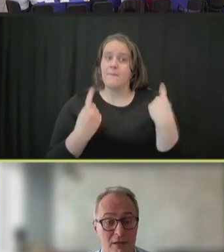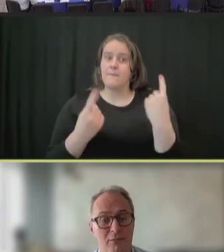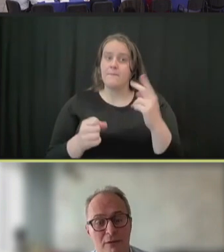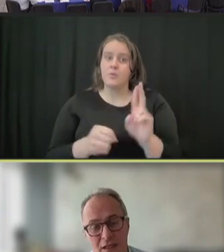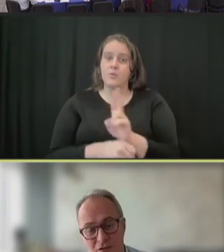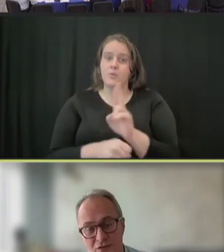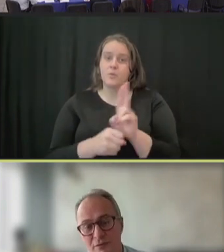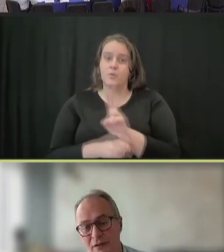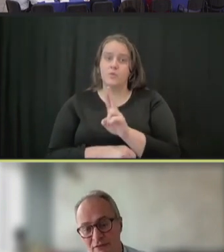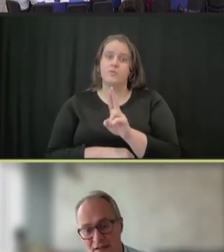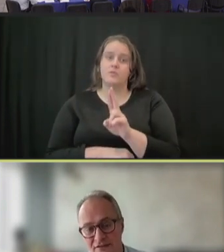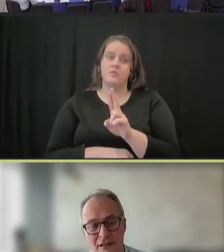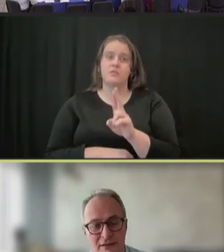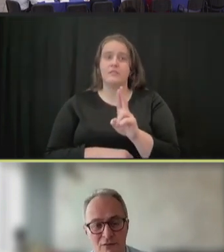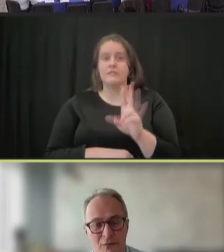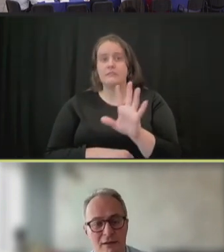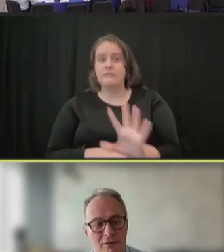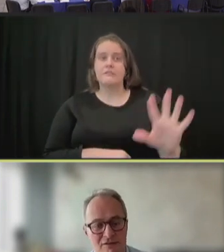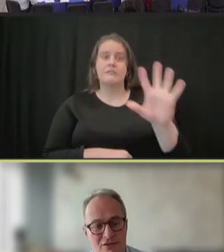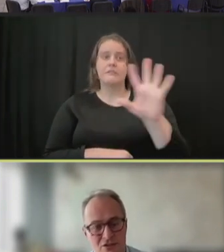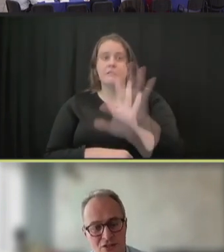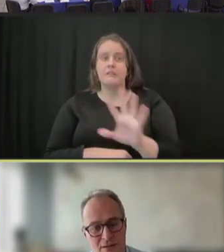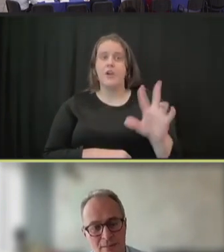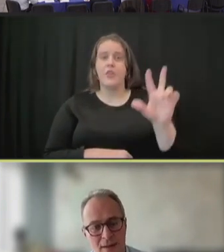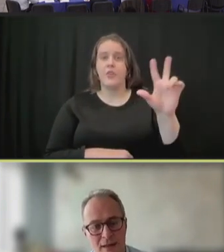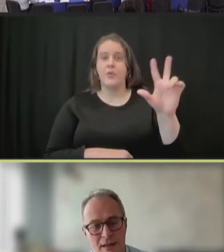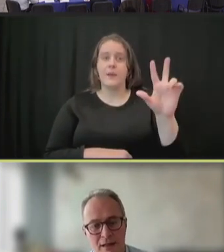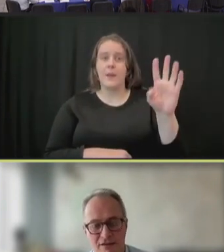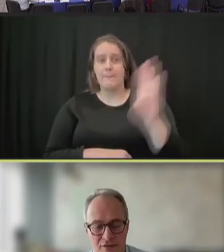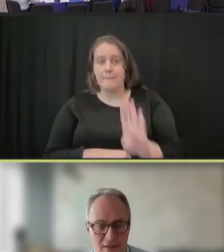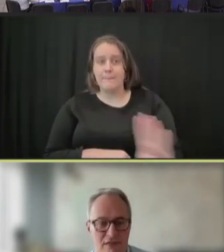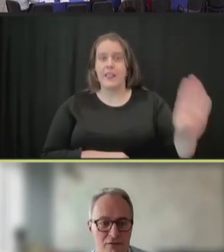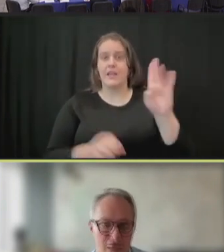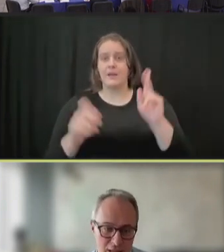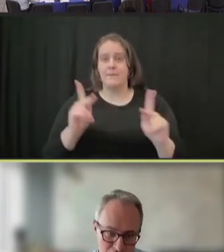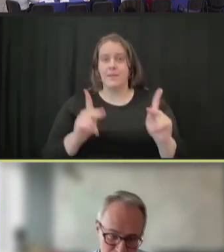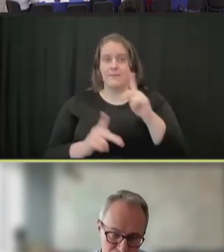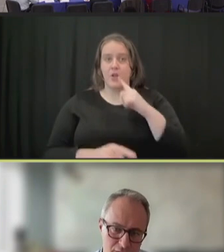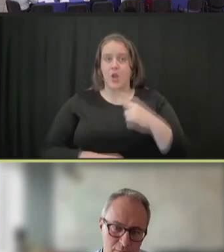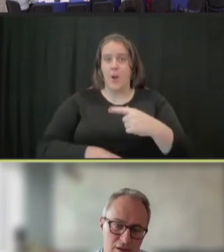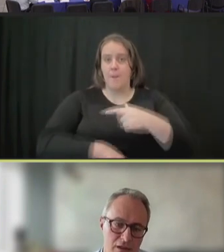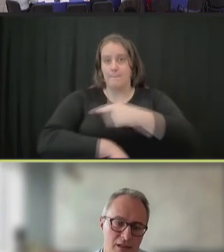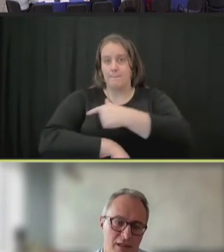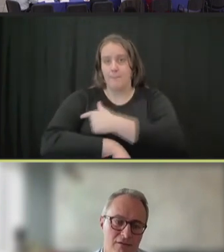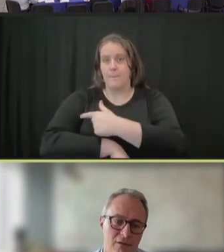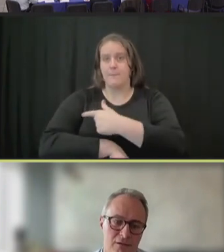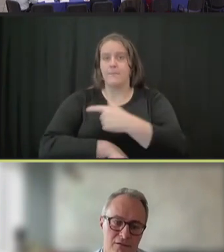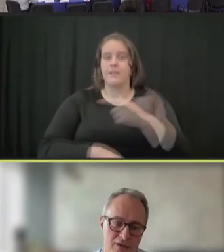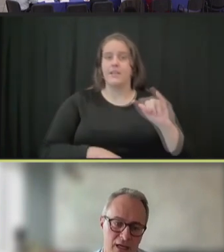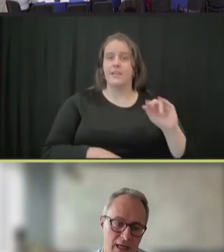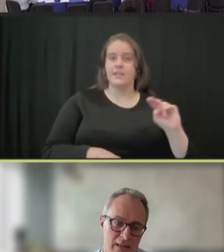people intradermally vaccinated with the BCG is effective in children, but not in adults. And